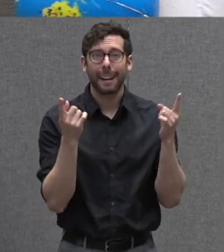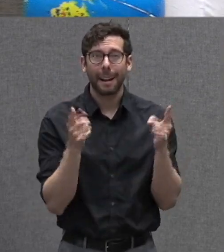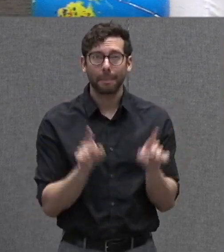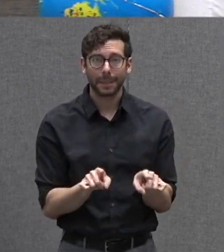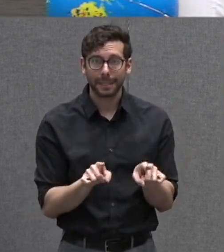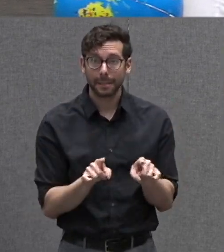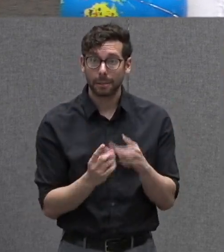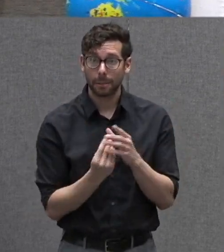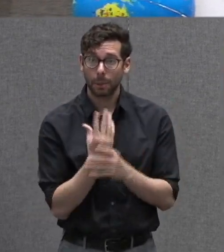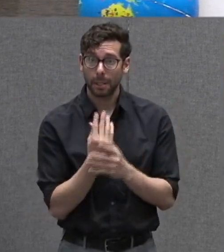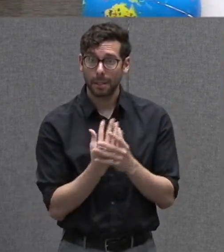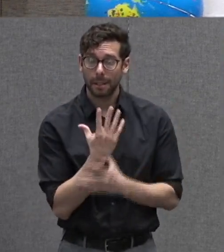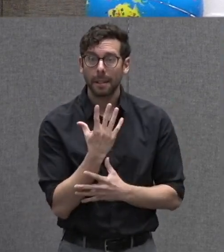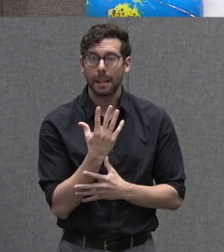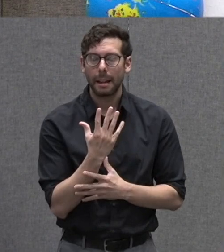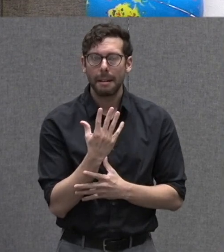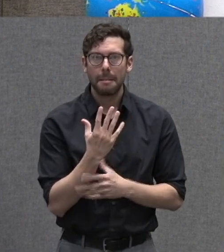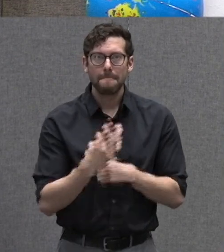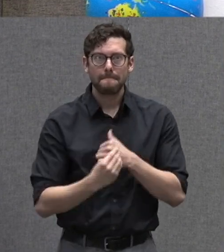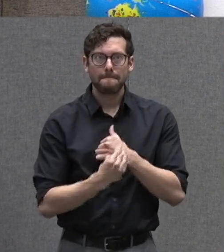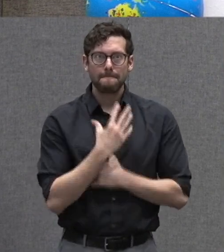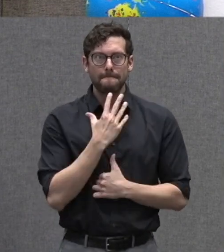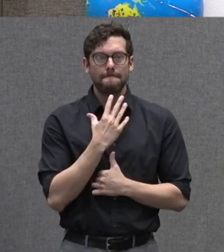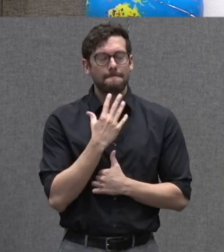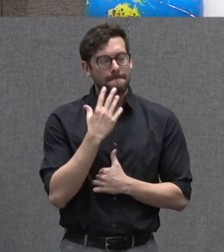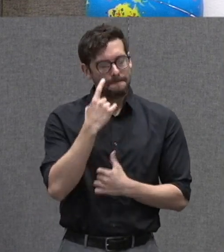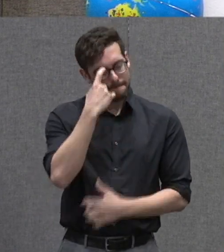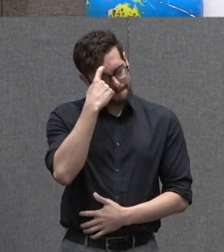to describe spring using words.